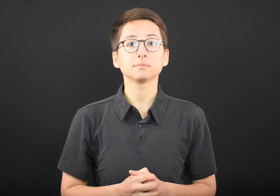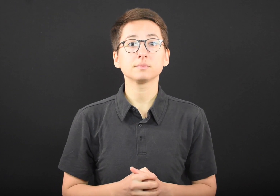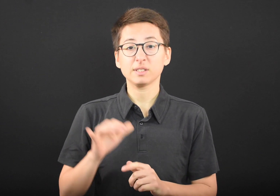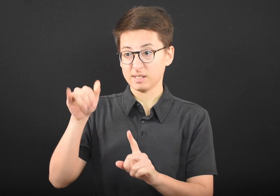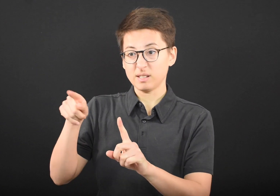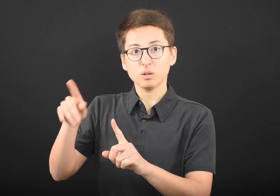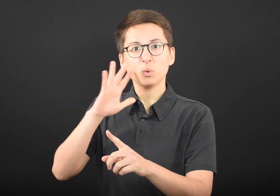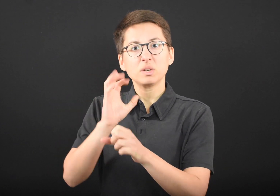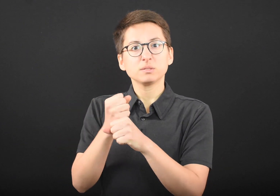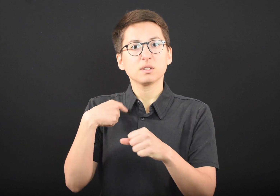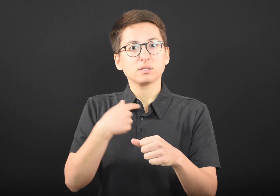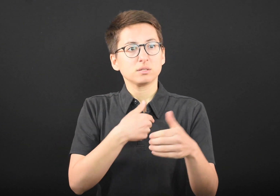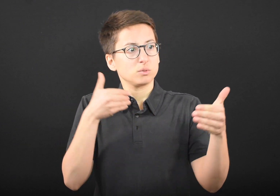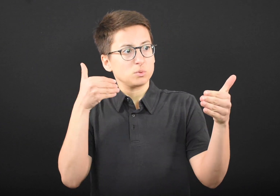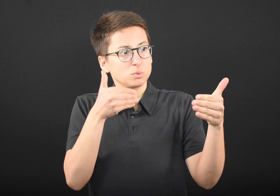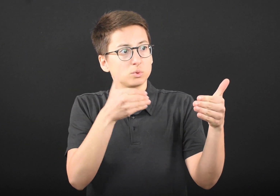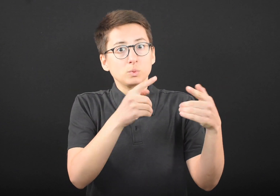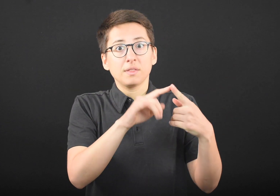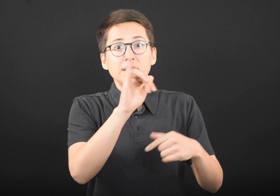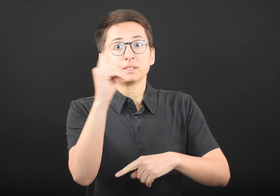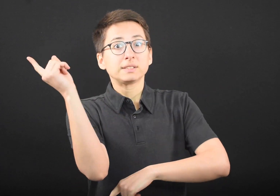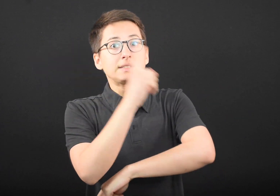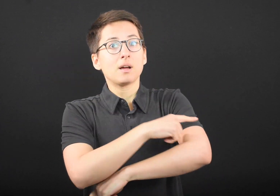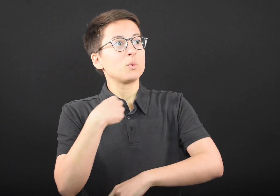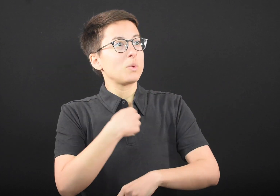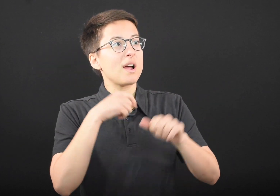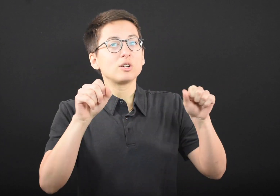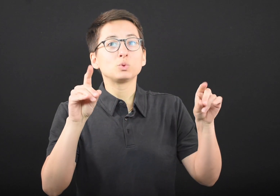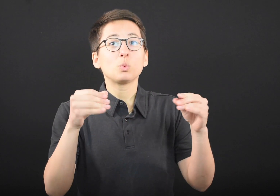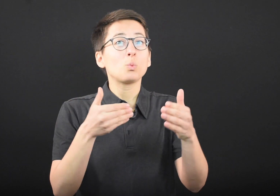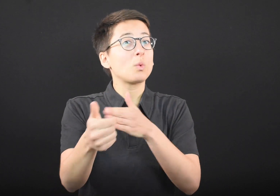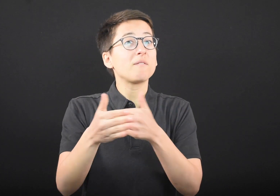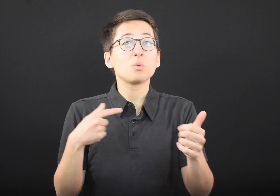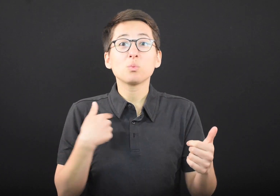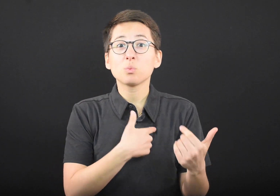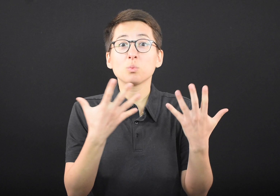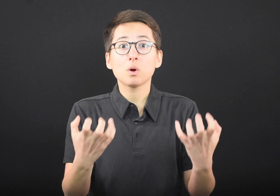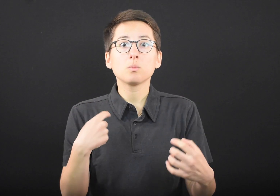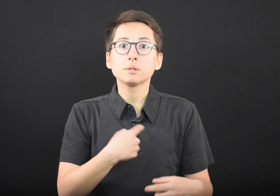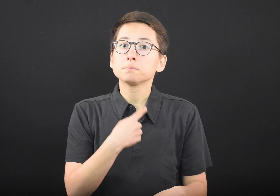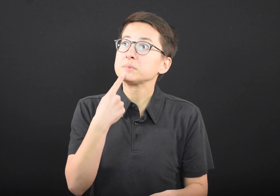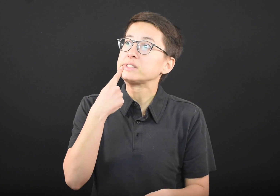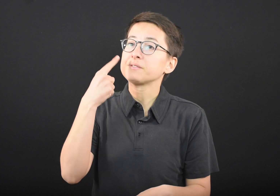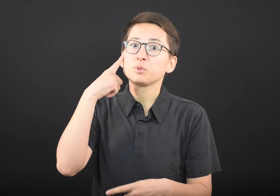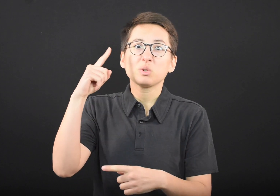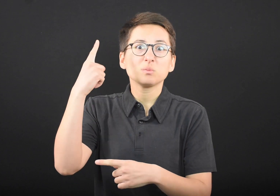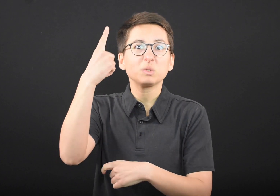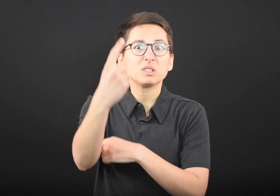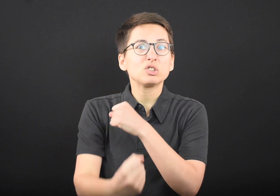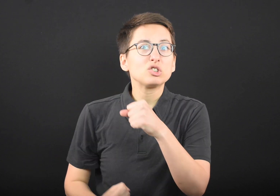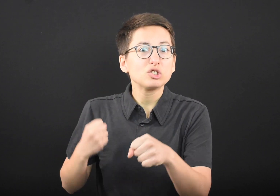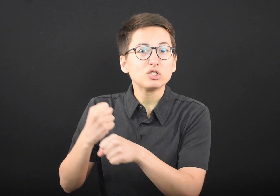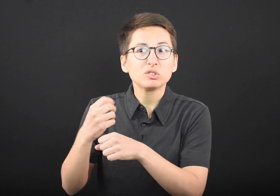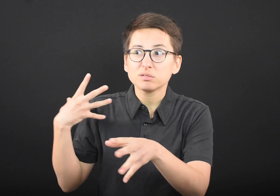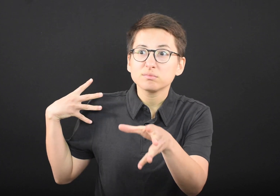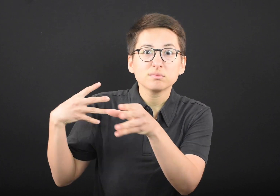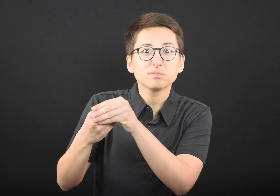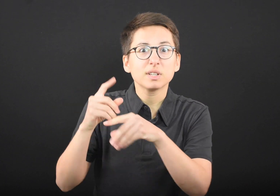They get us closer to the day when we are able to do all those things we’ve missed over the last year plus. ●